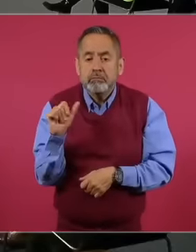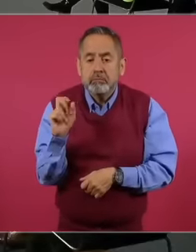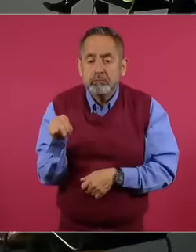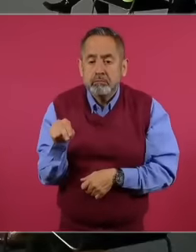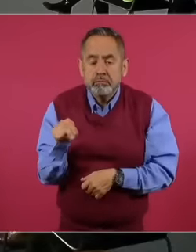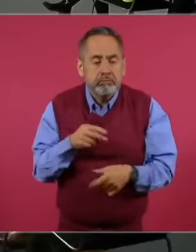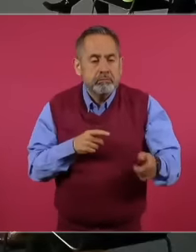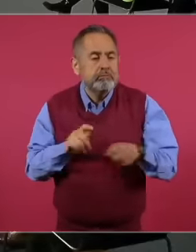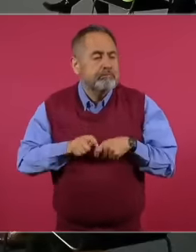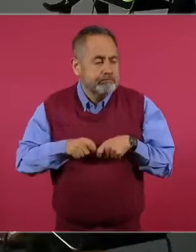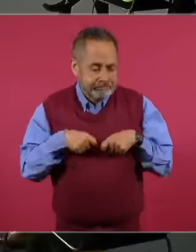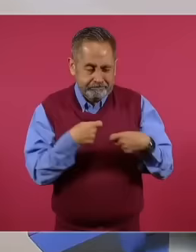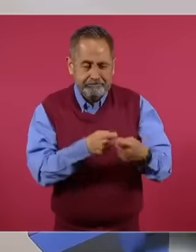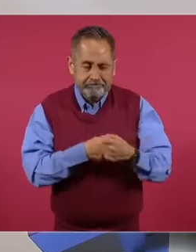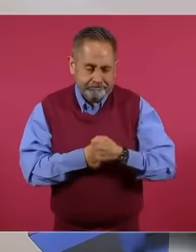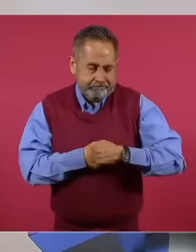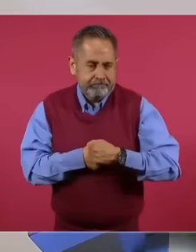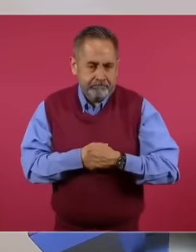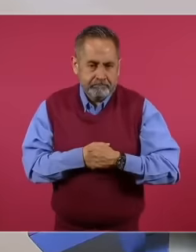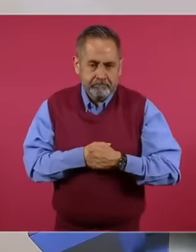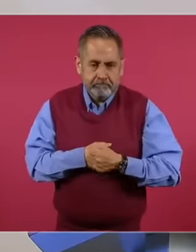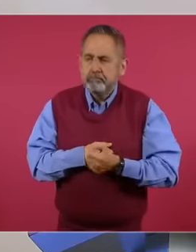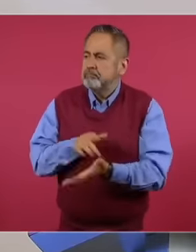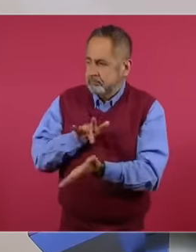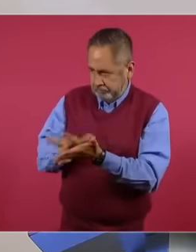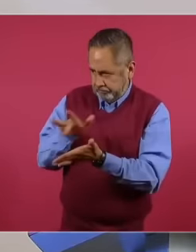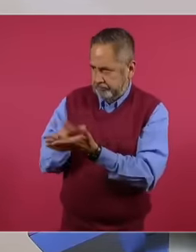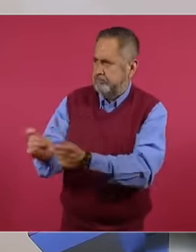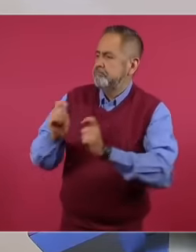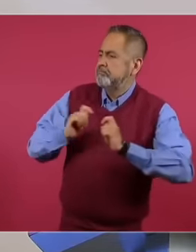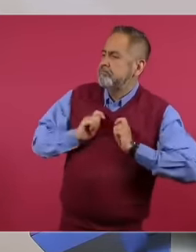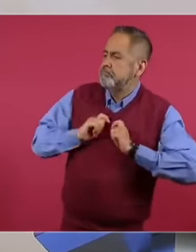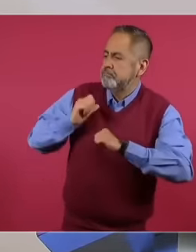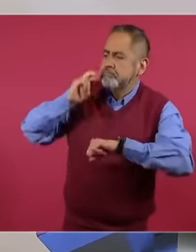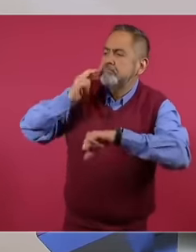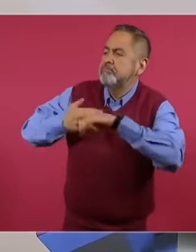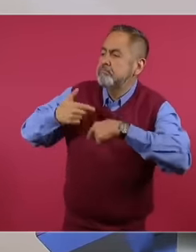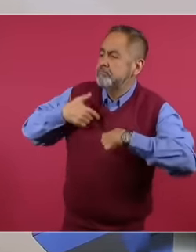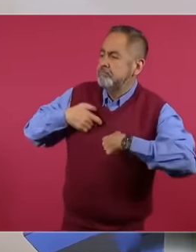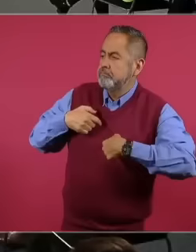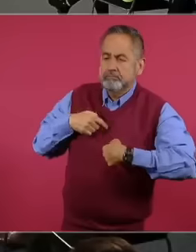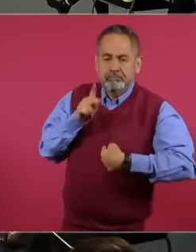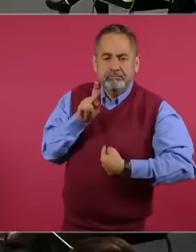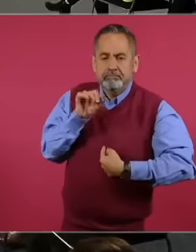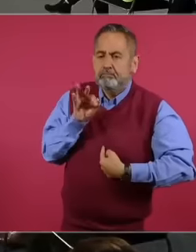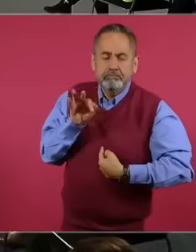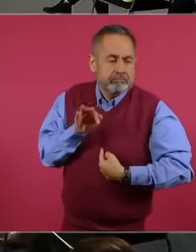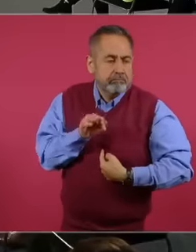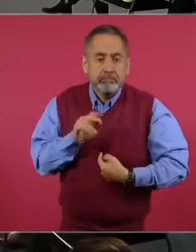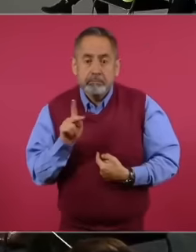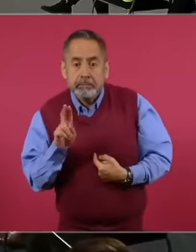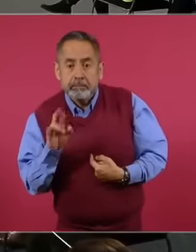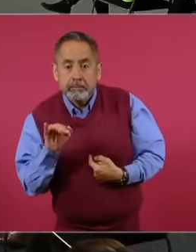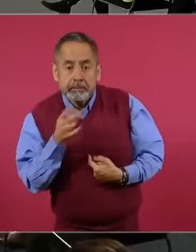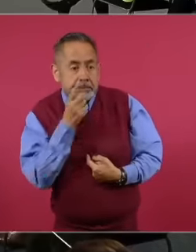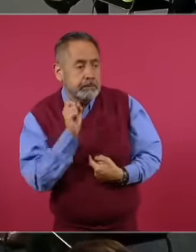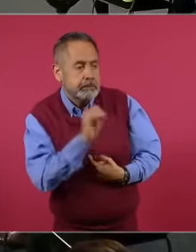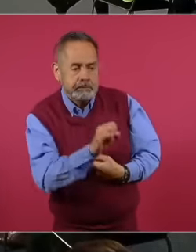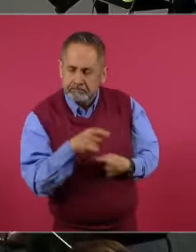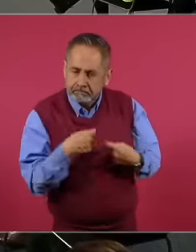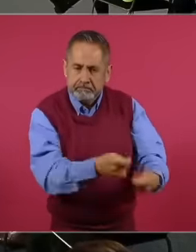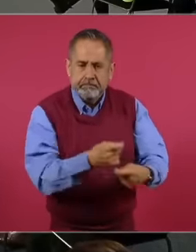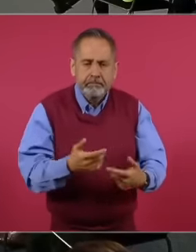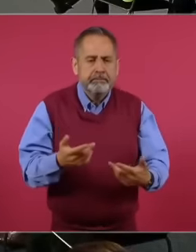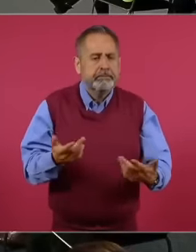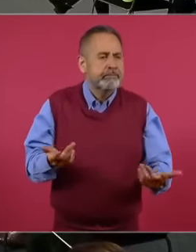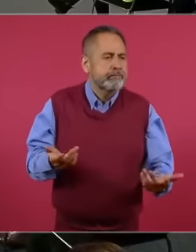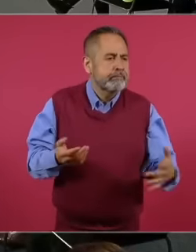concession. So if the judges are elected, what